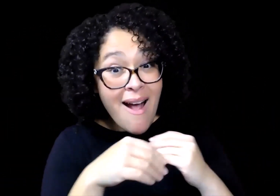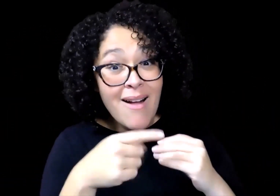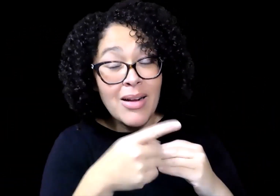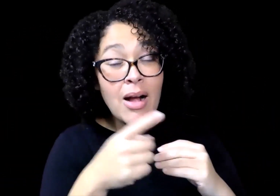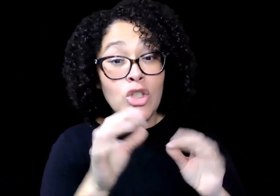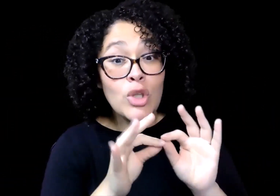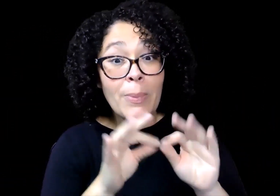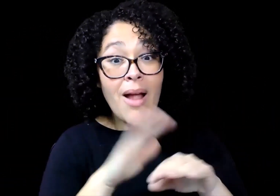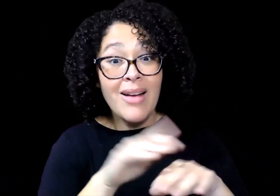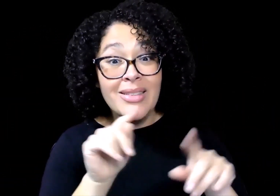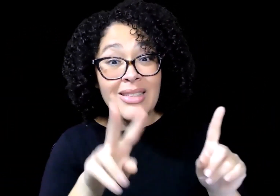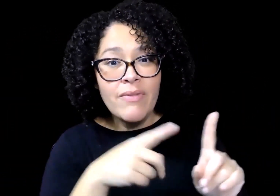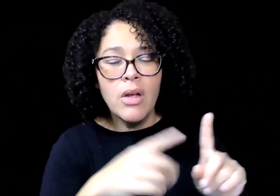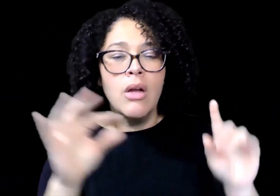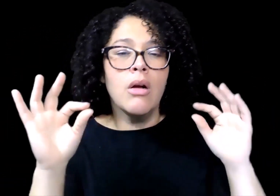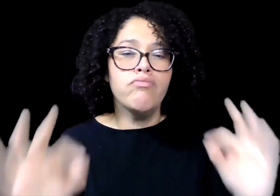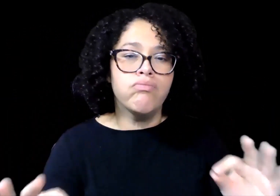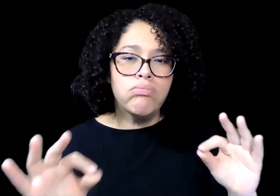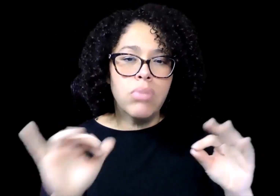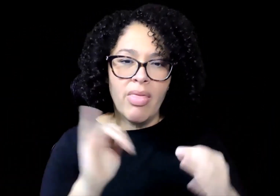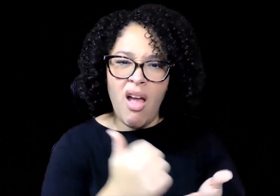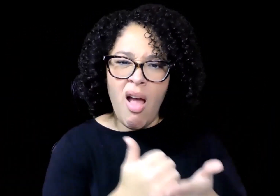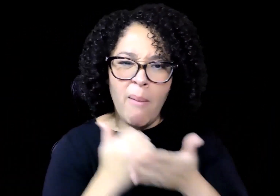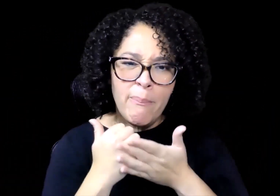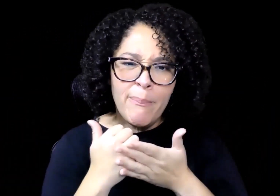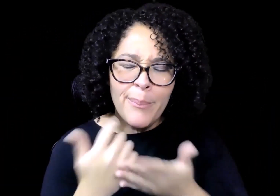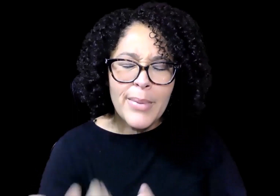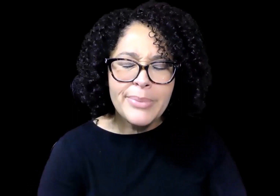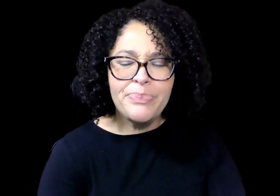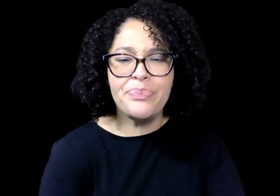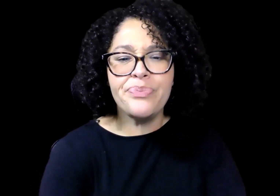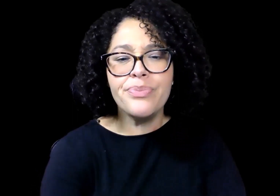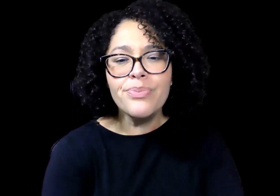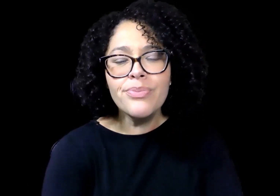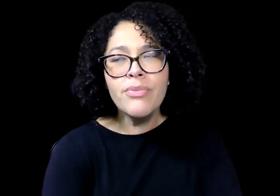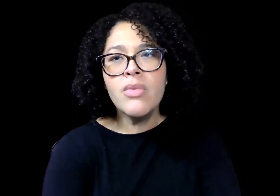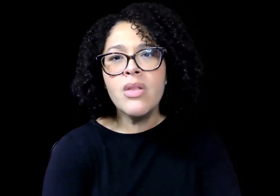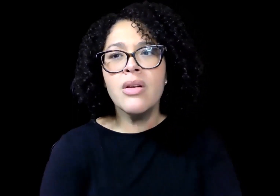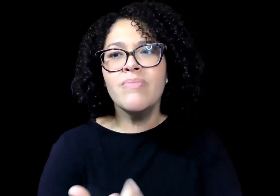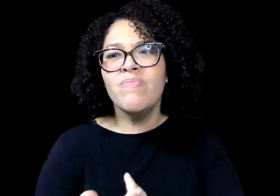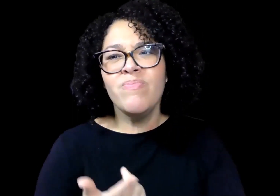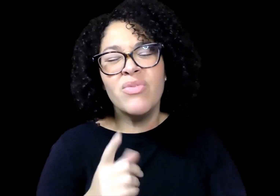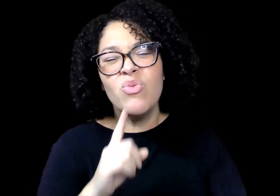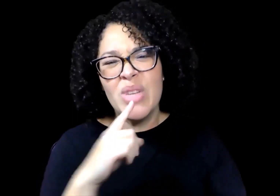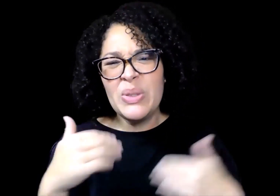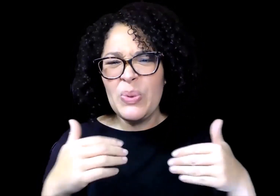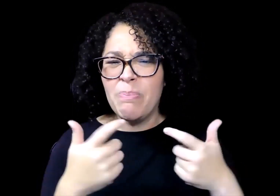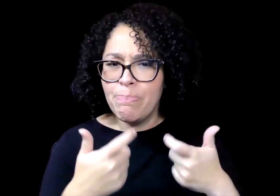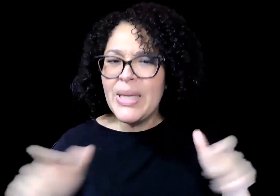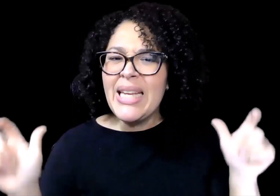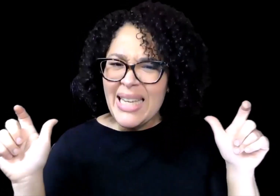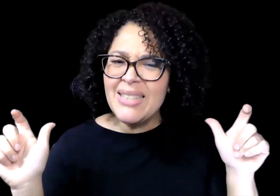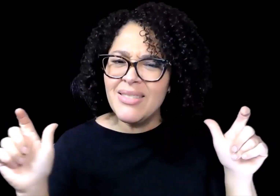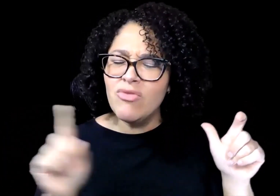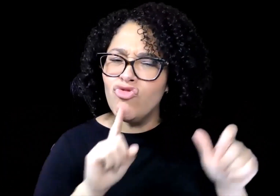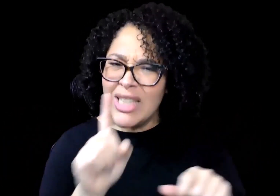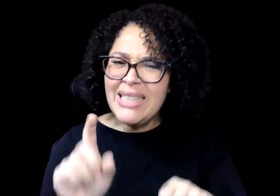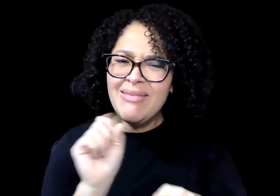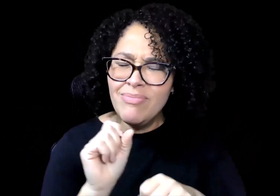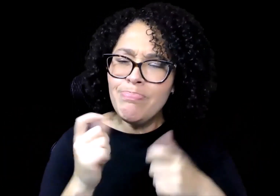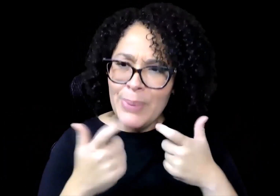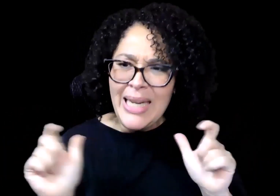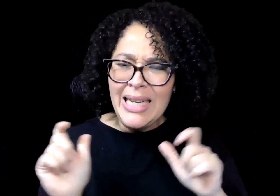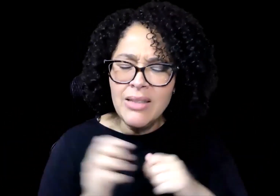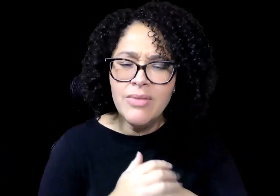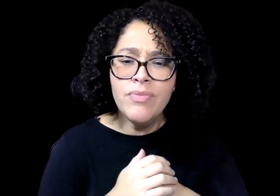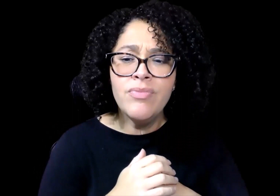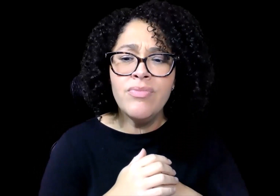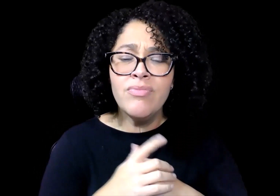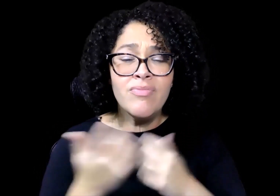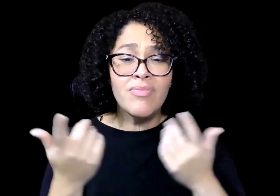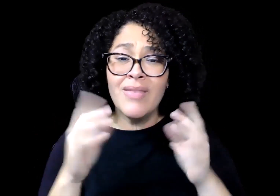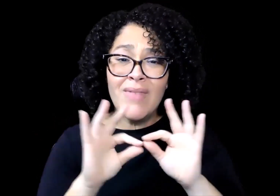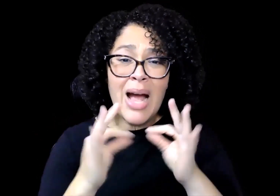finally an interpreter was added and now it's helping out so much but these are big big issues